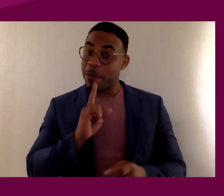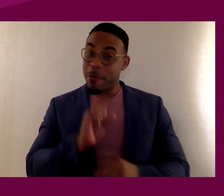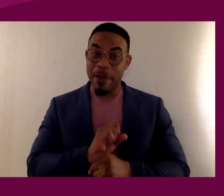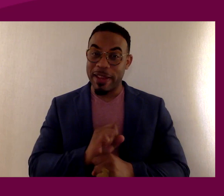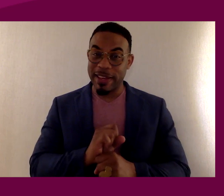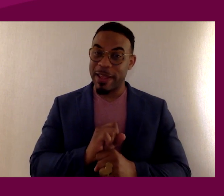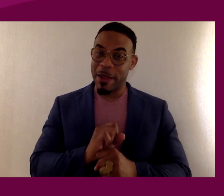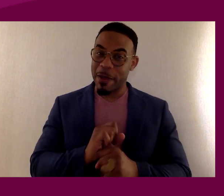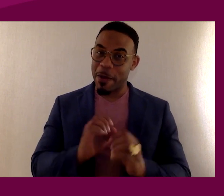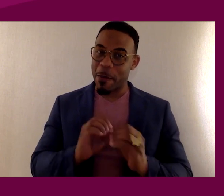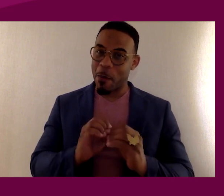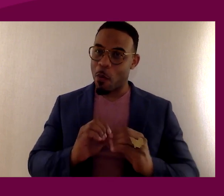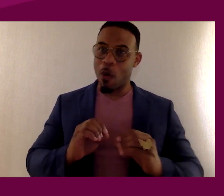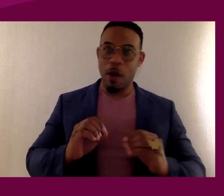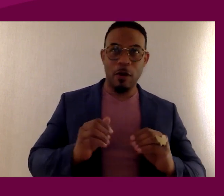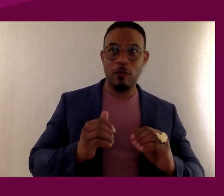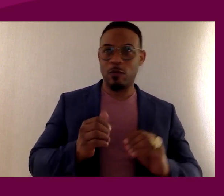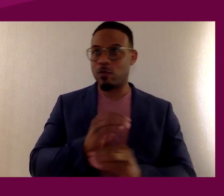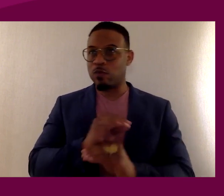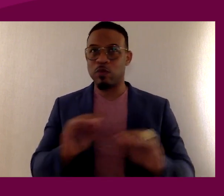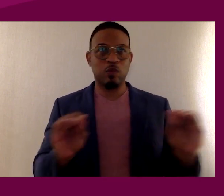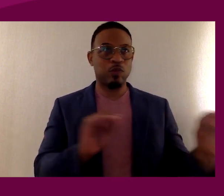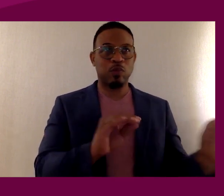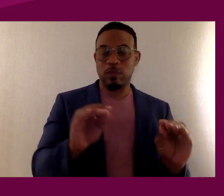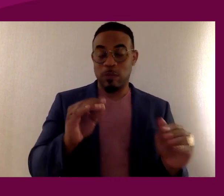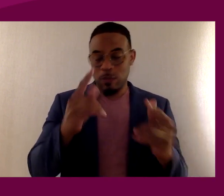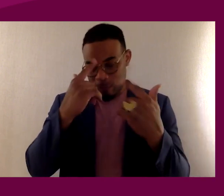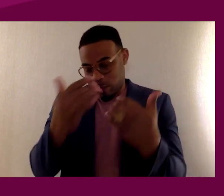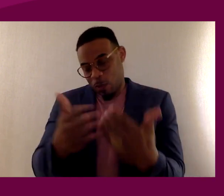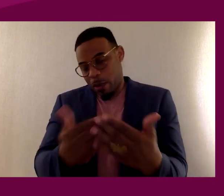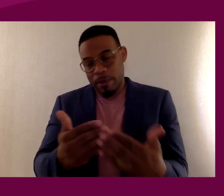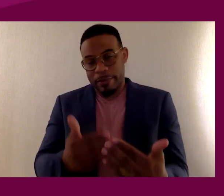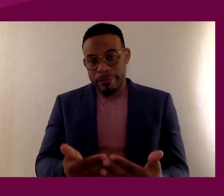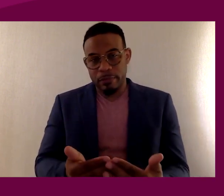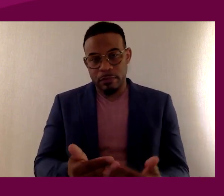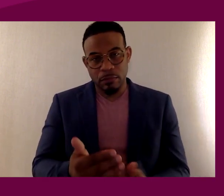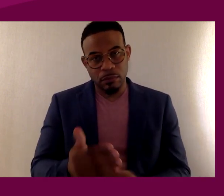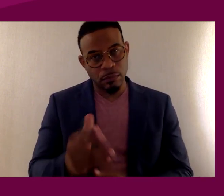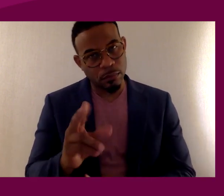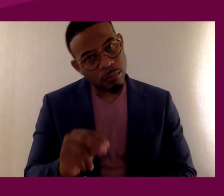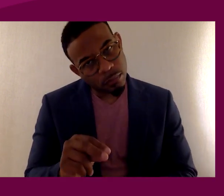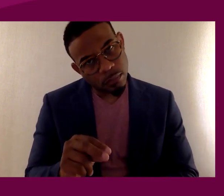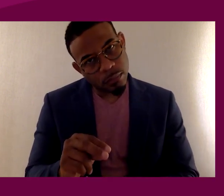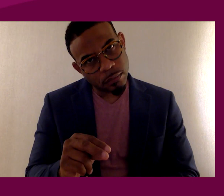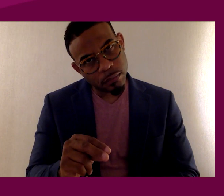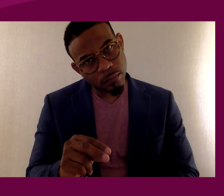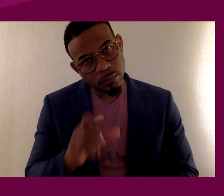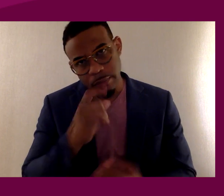and everybody's going to be really more mobile, more active, more excited, whatever. No,